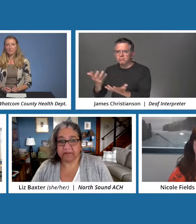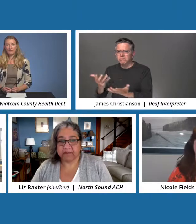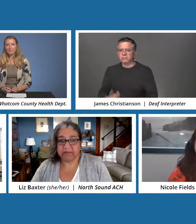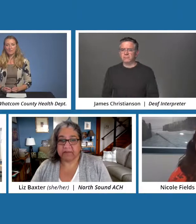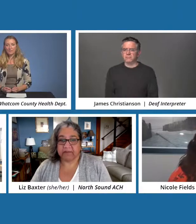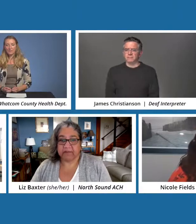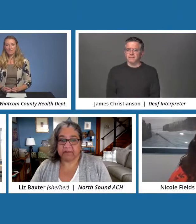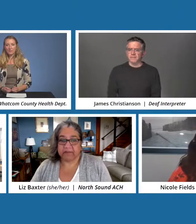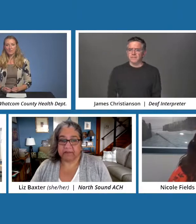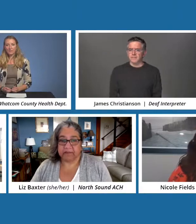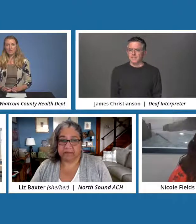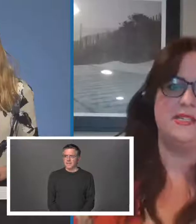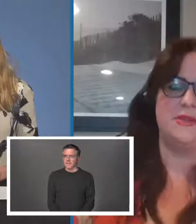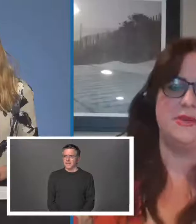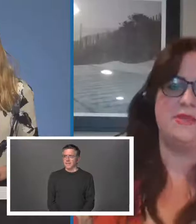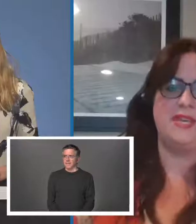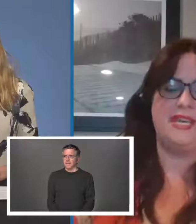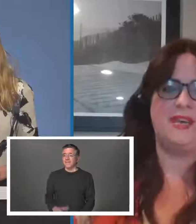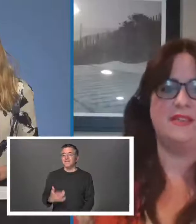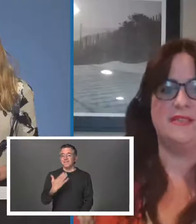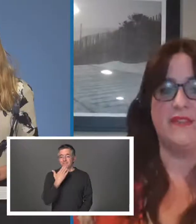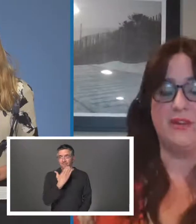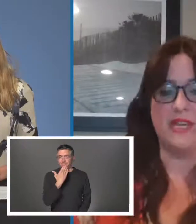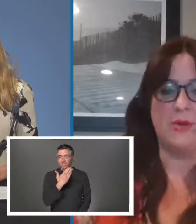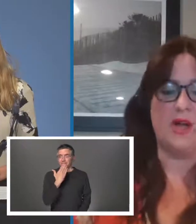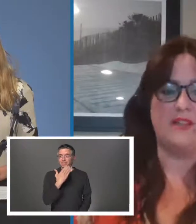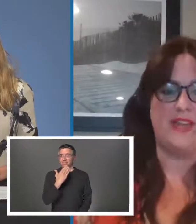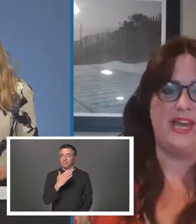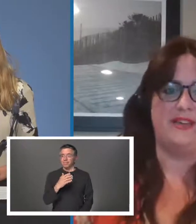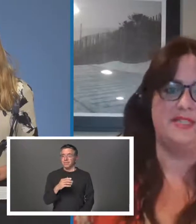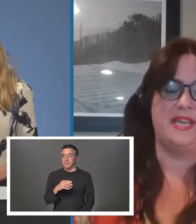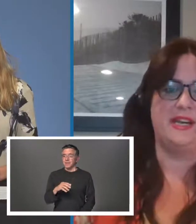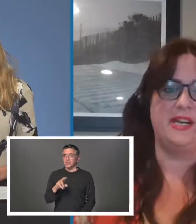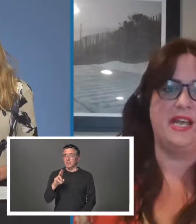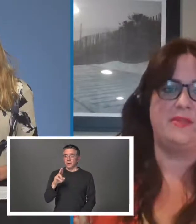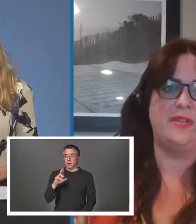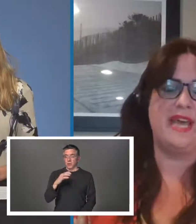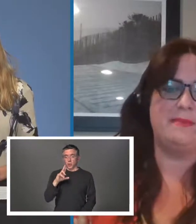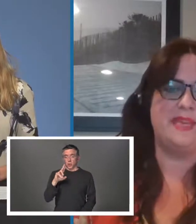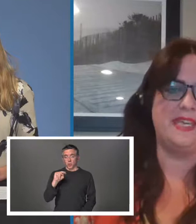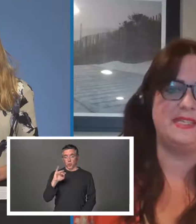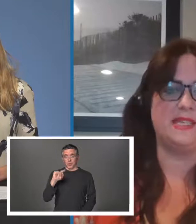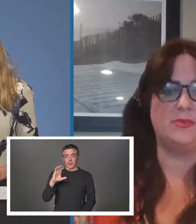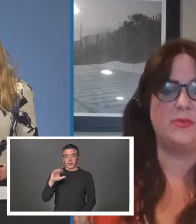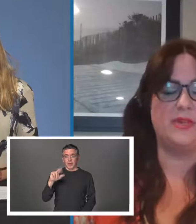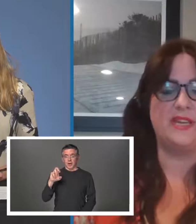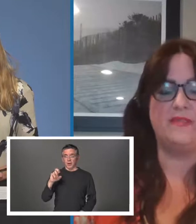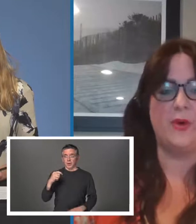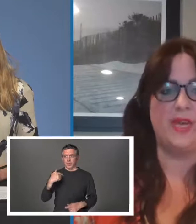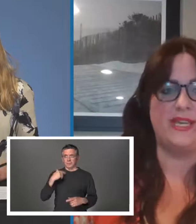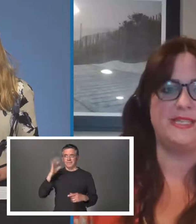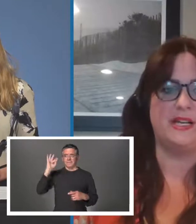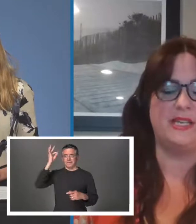Sure, thanks Erika. So Unity Care is a federally qualified health center. And what that means is we're really focused